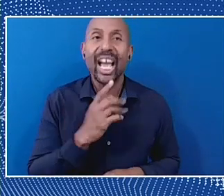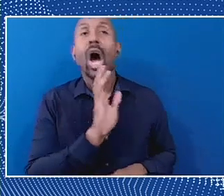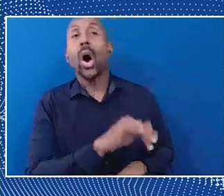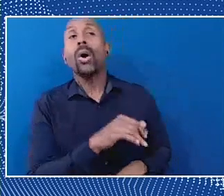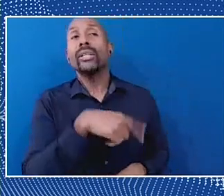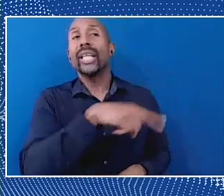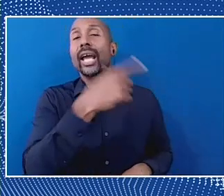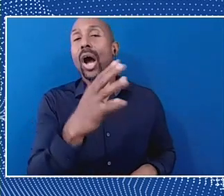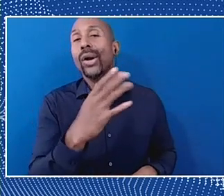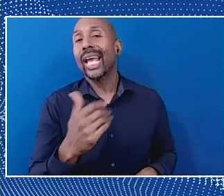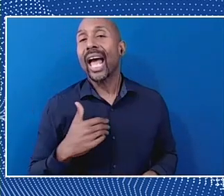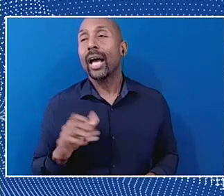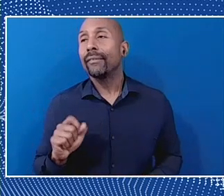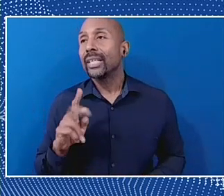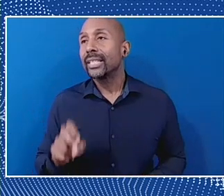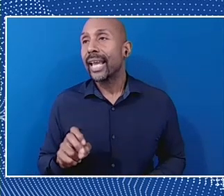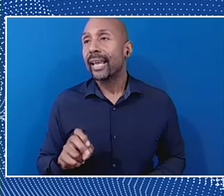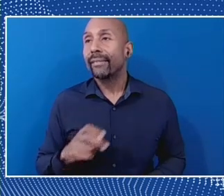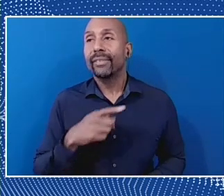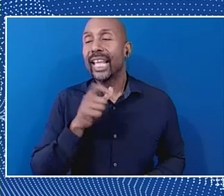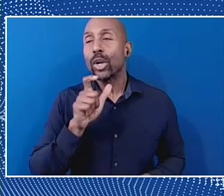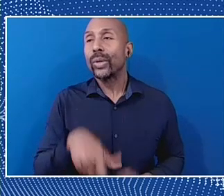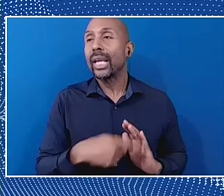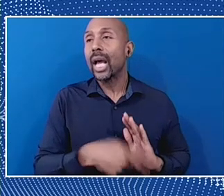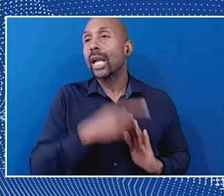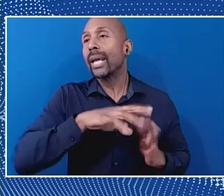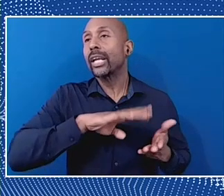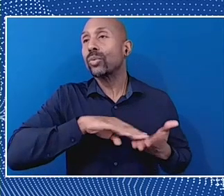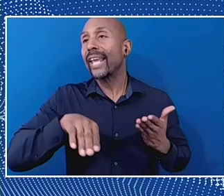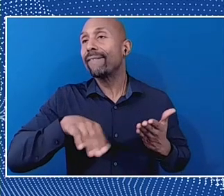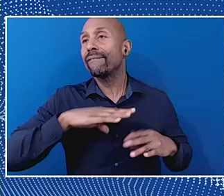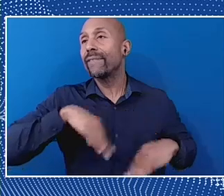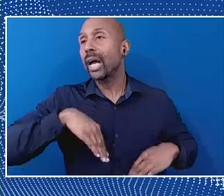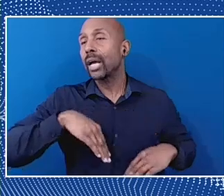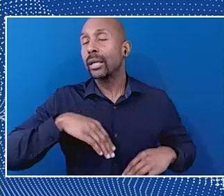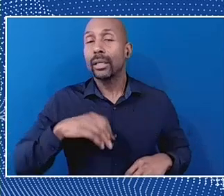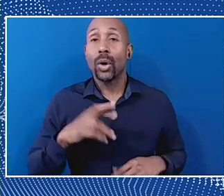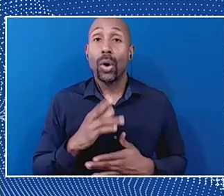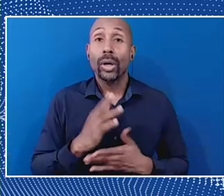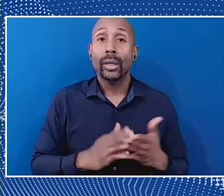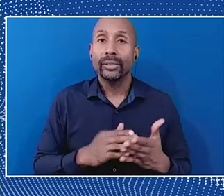automatic relief or some of the harsher factors under section B.